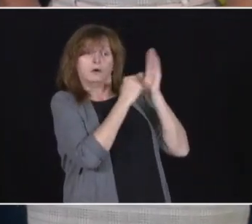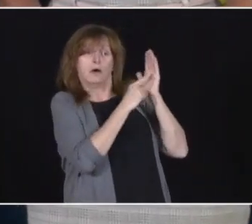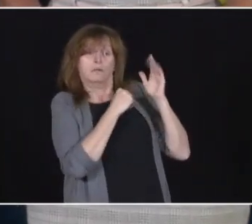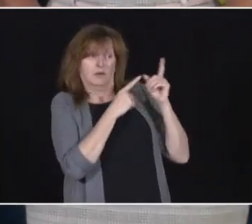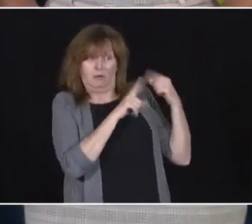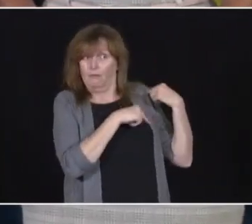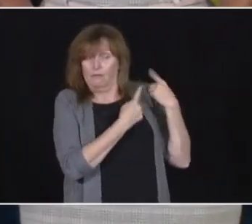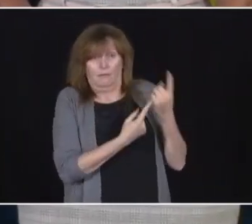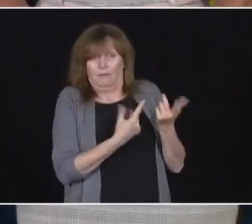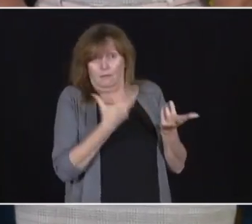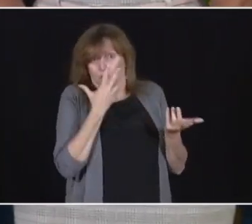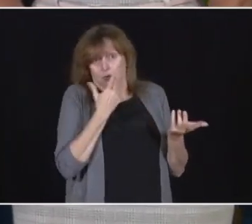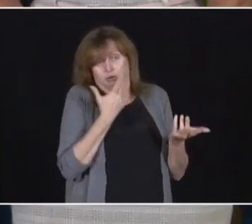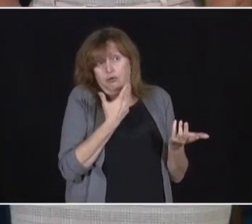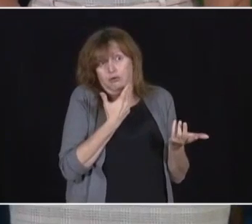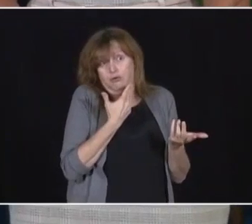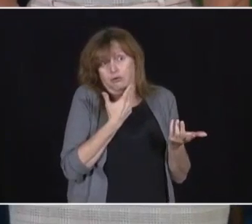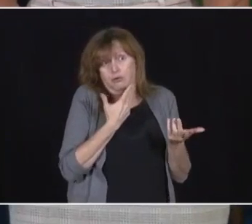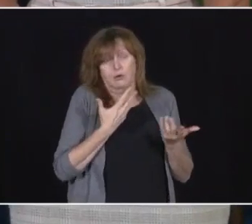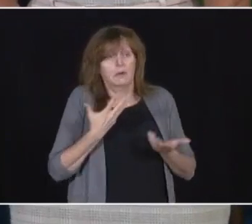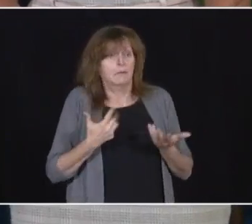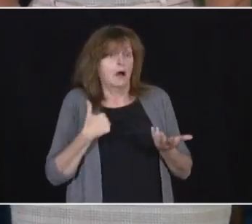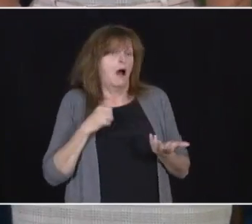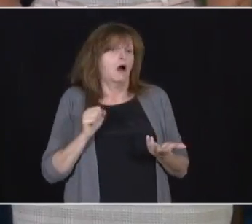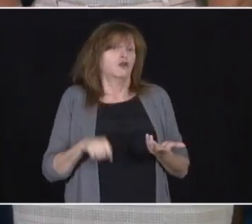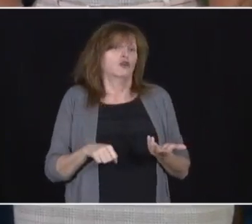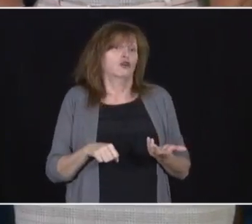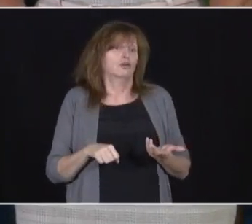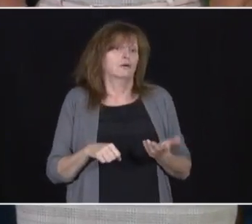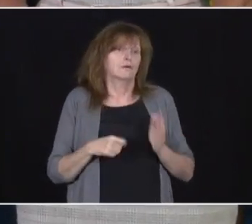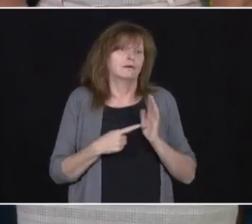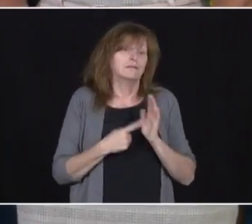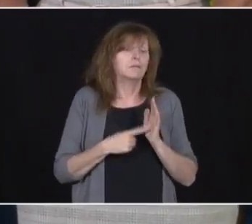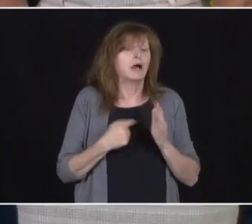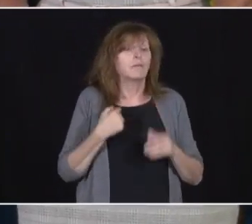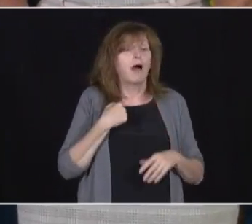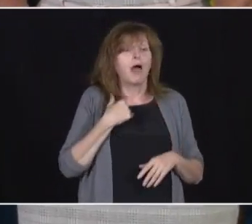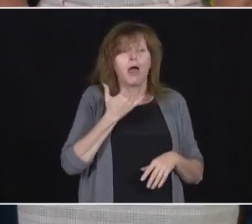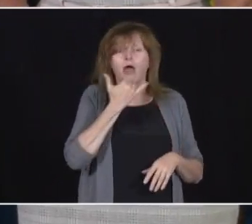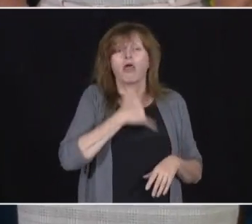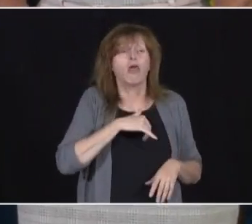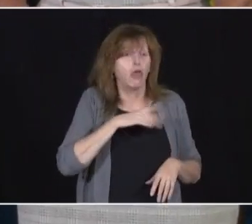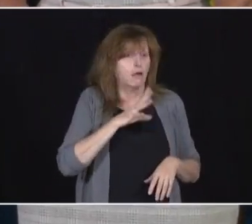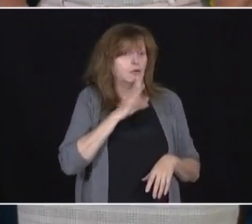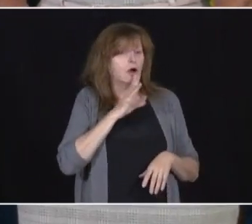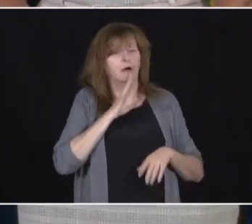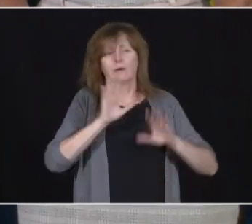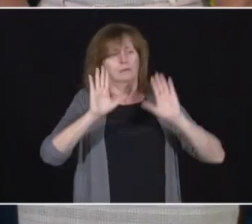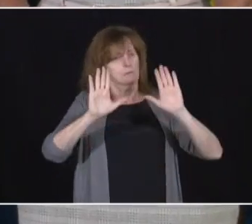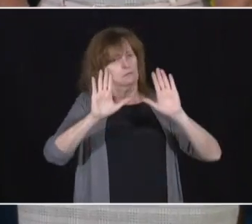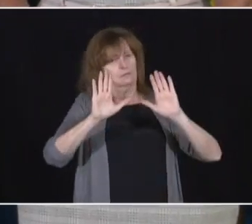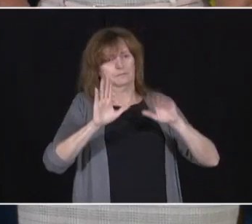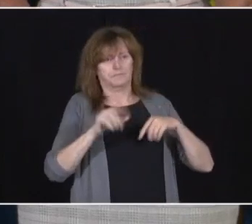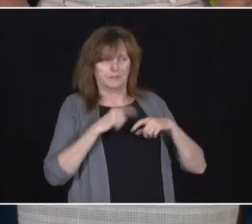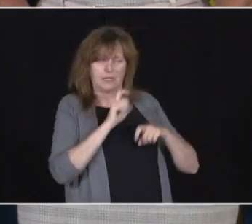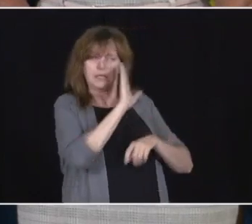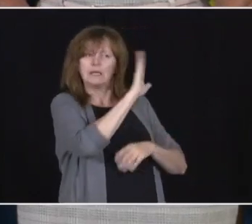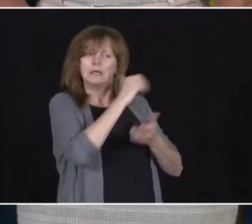I don't know if he spoke out of line, because he's been pretty good. I'm not knocking the guy, he's just... I don't know.